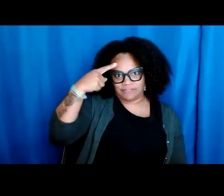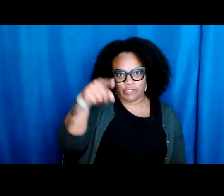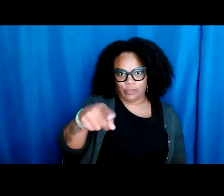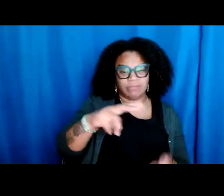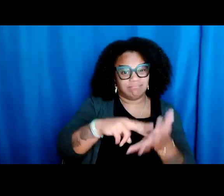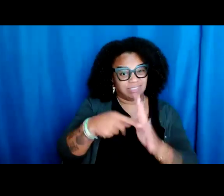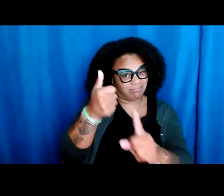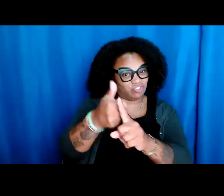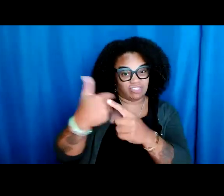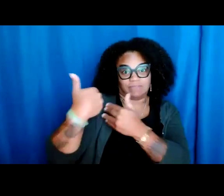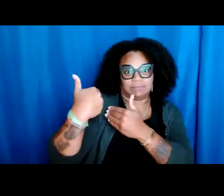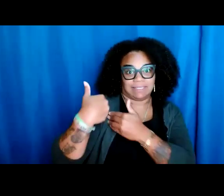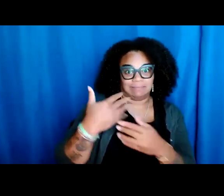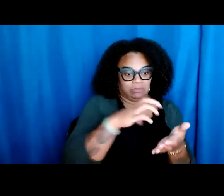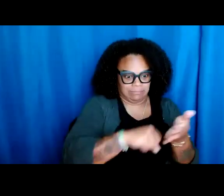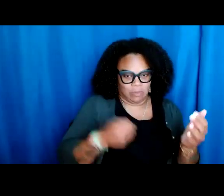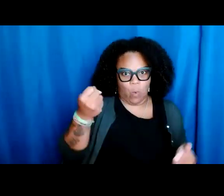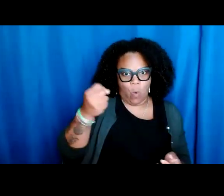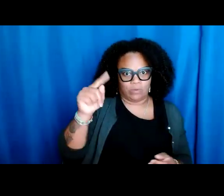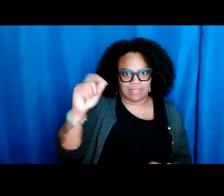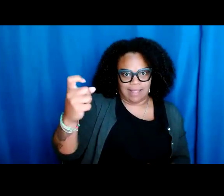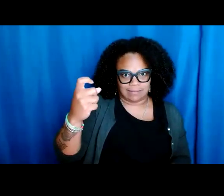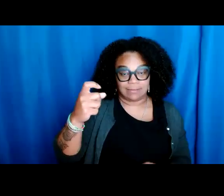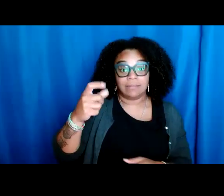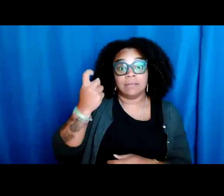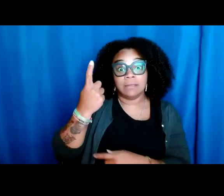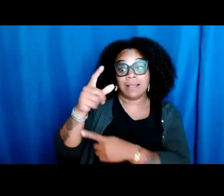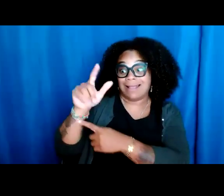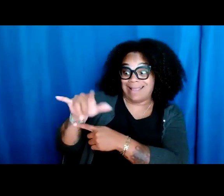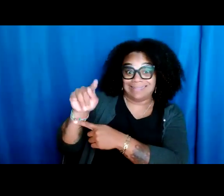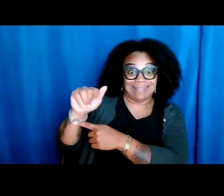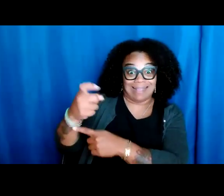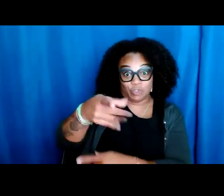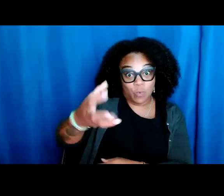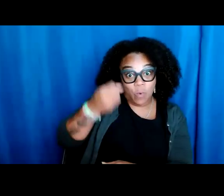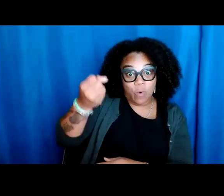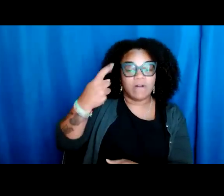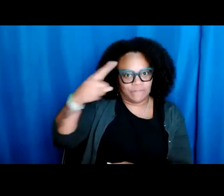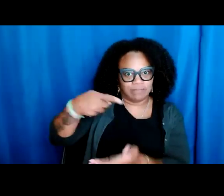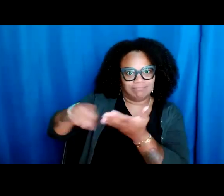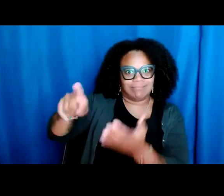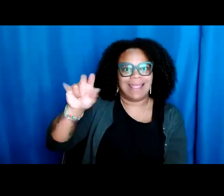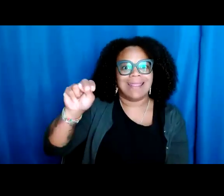These payments will cover not only your income tax, which we all pay, but it will also cover